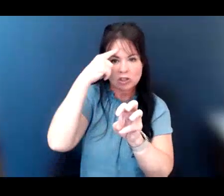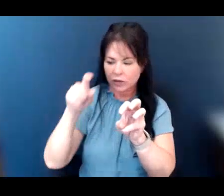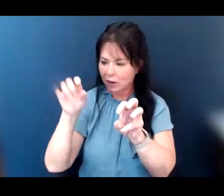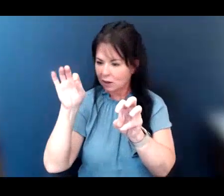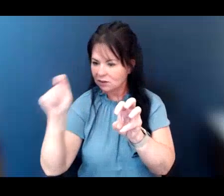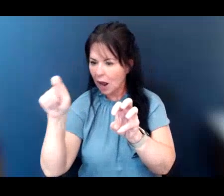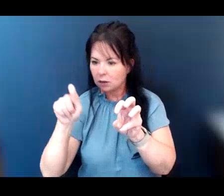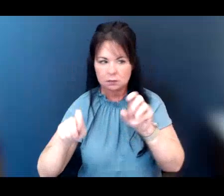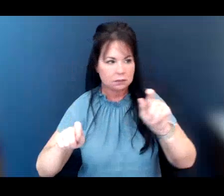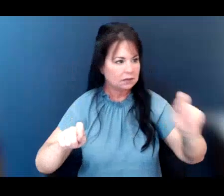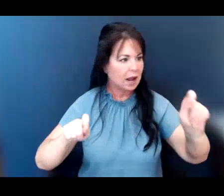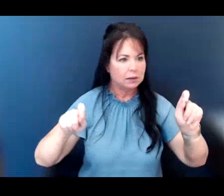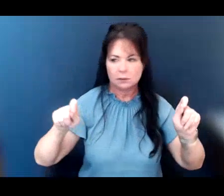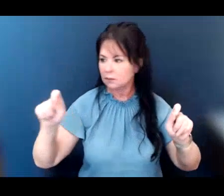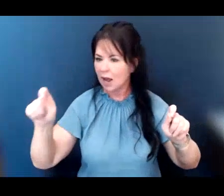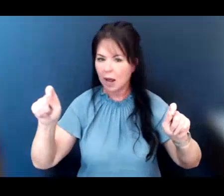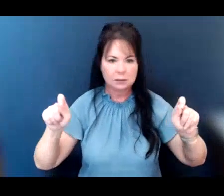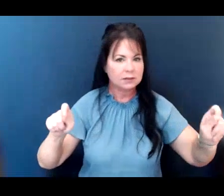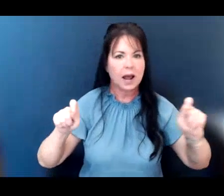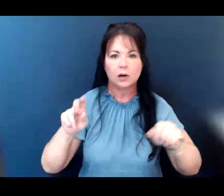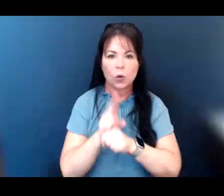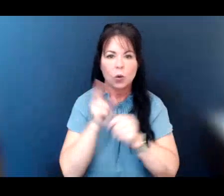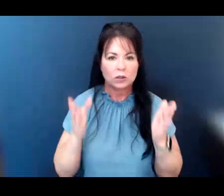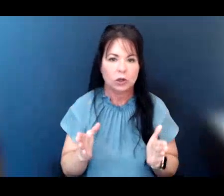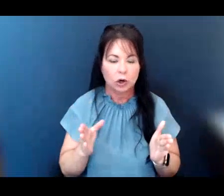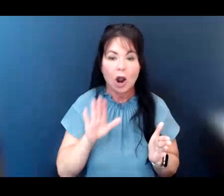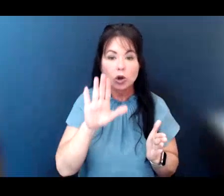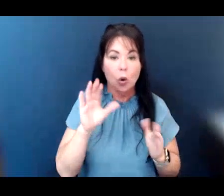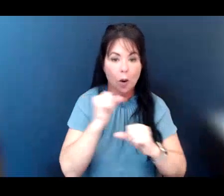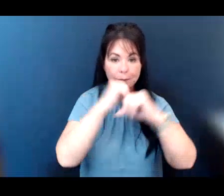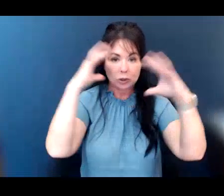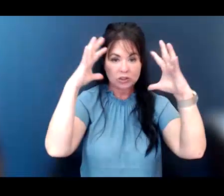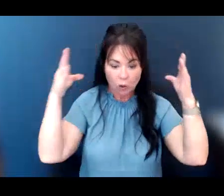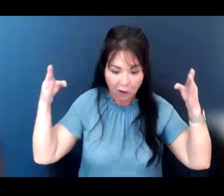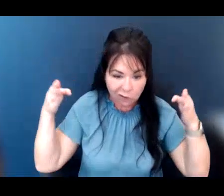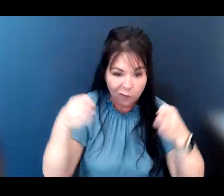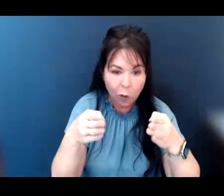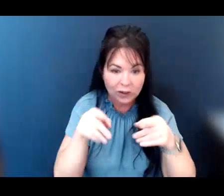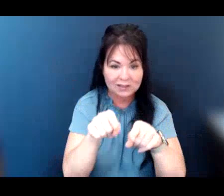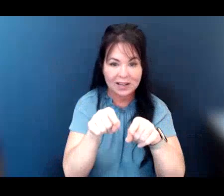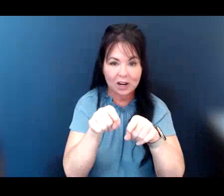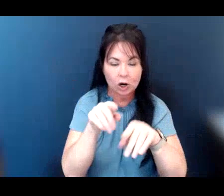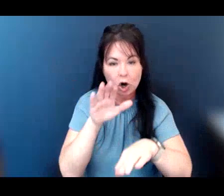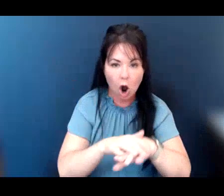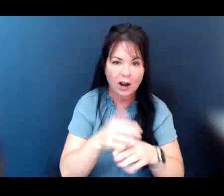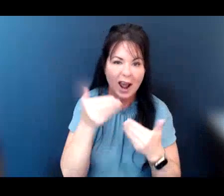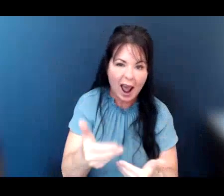So if your persona only focused on the center of the scatter plot, you're going to miss out a lot of other-- those other elements.